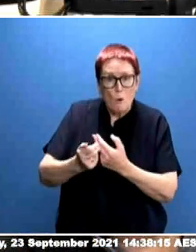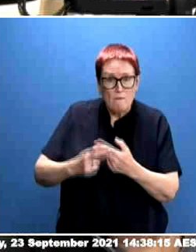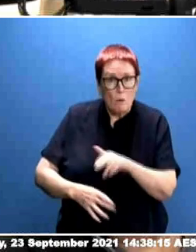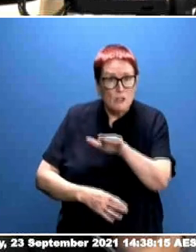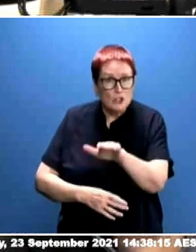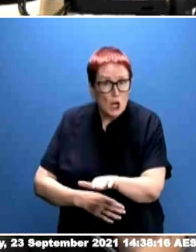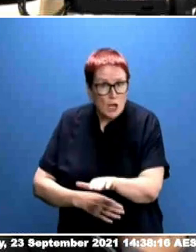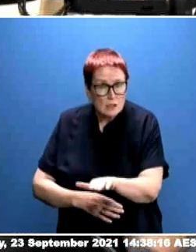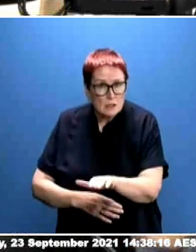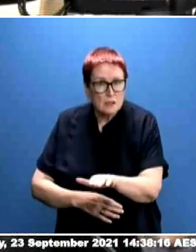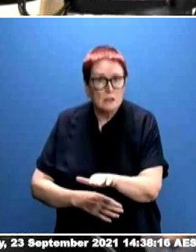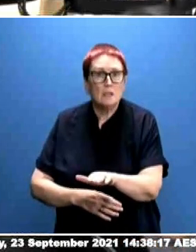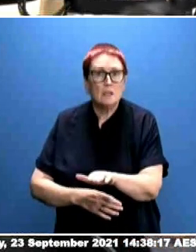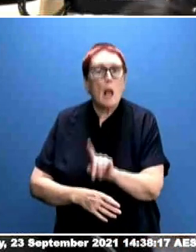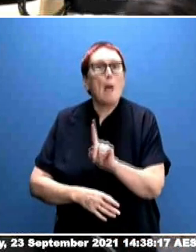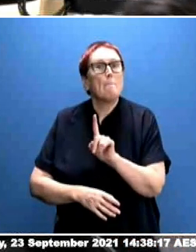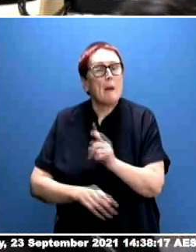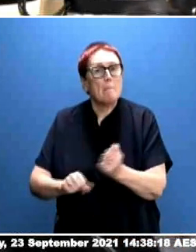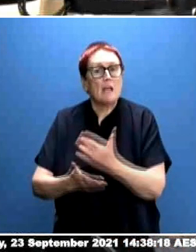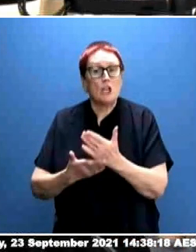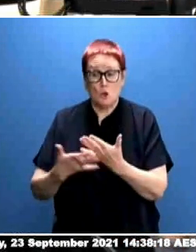with a carry-over for when they exit?